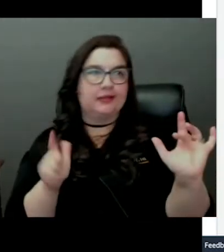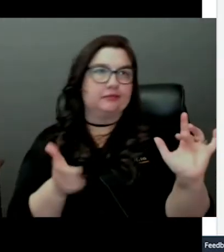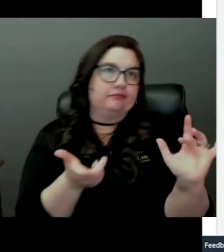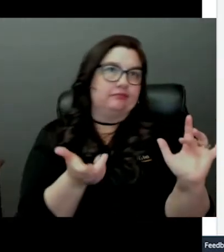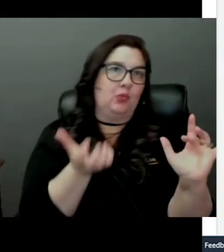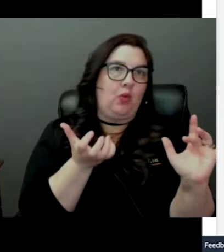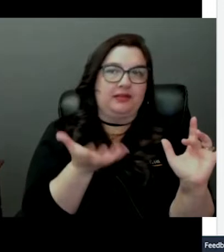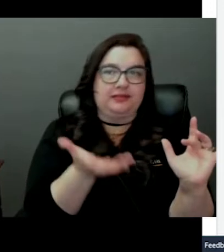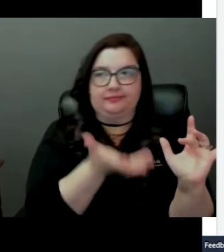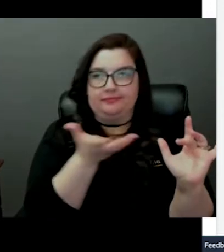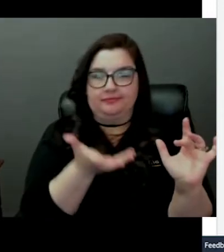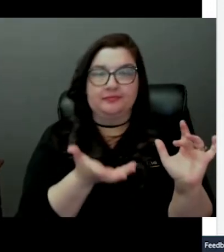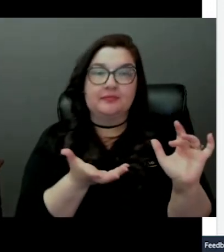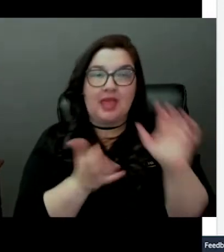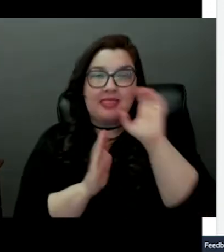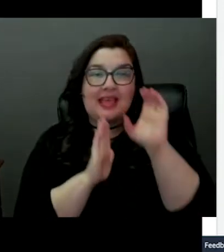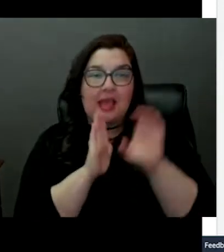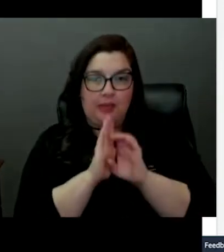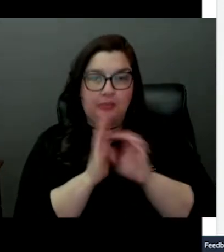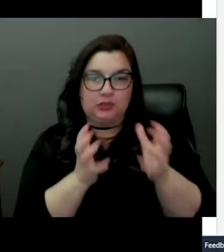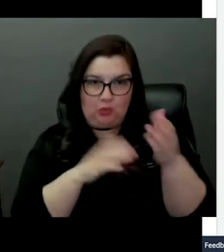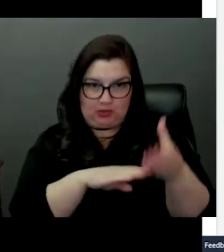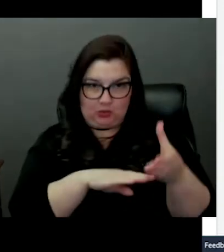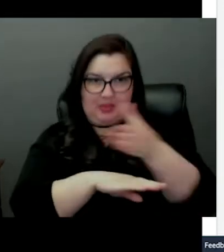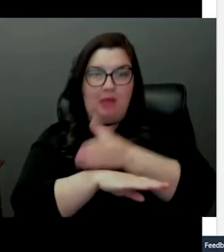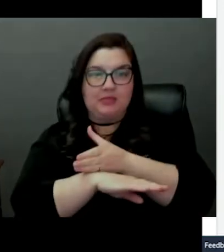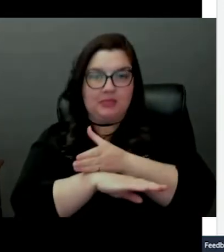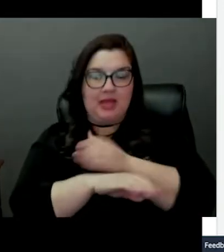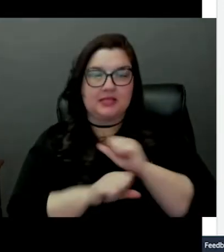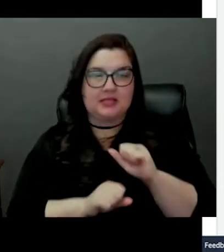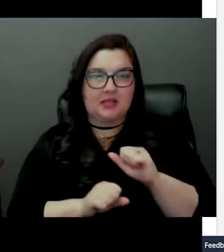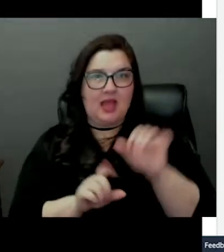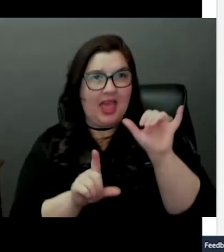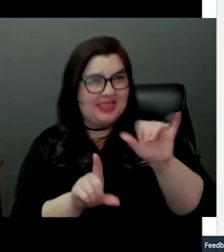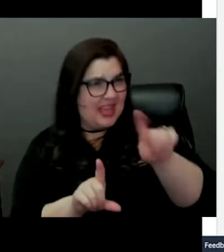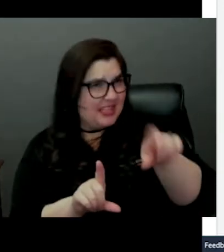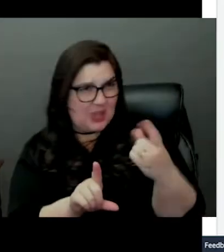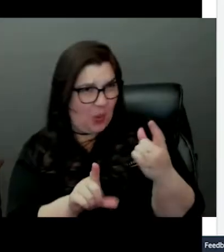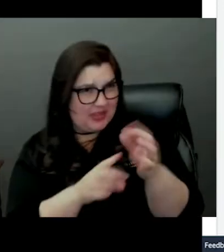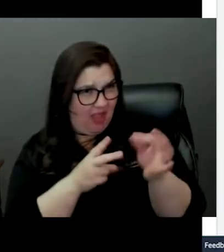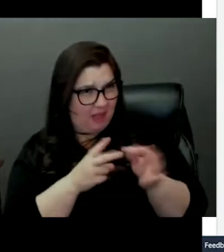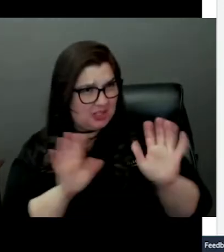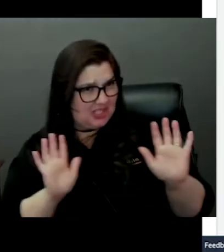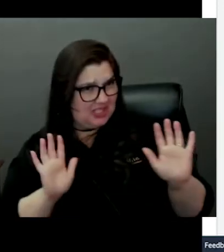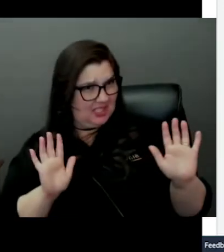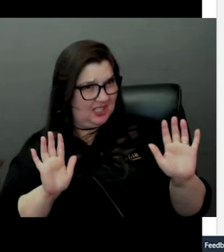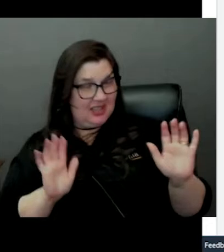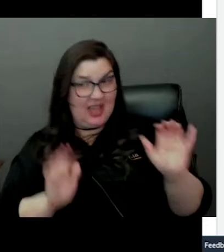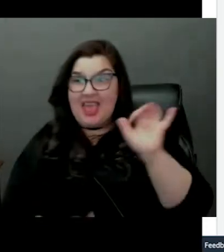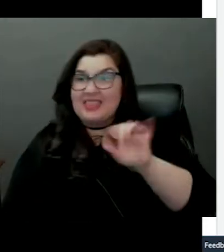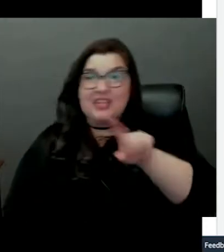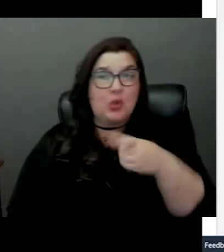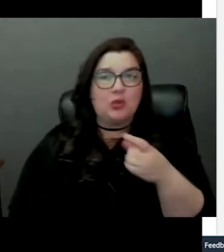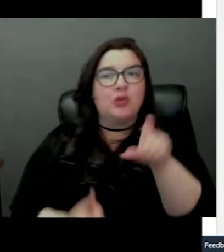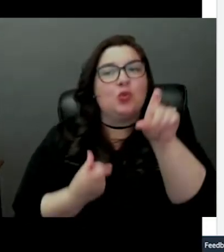the image to be optimized. And that's the only option you have to set. It's the only one you have to set. Now, if you want, like I said